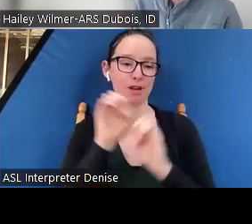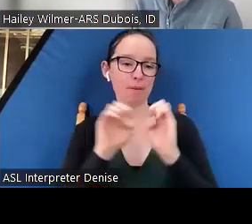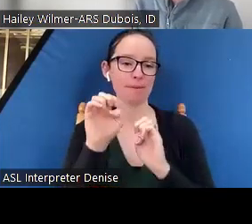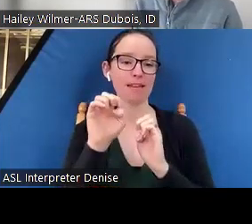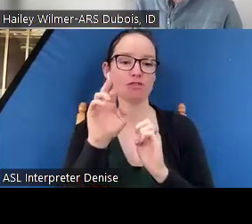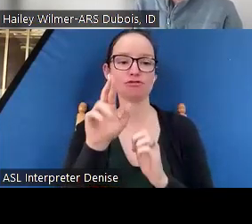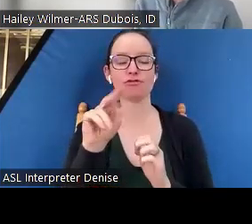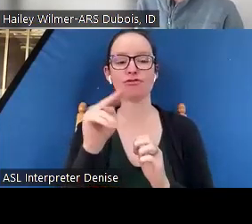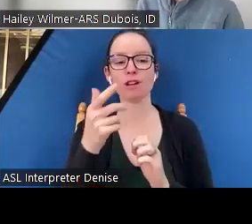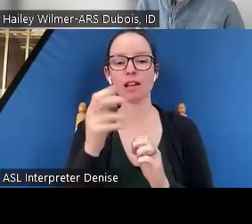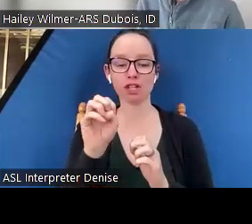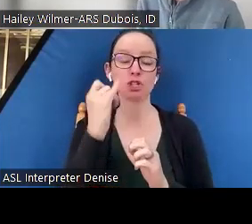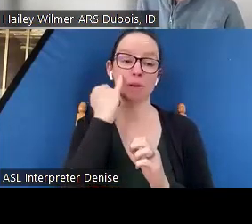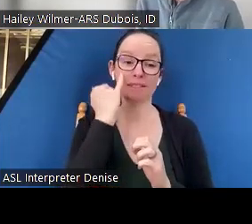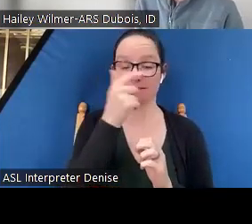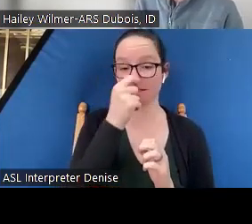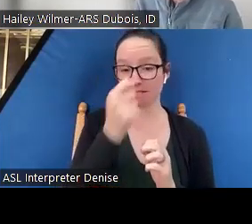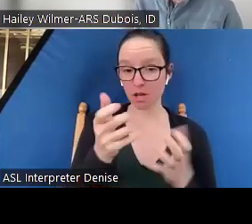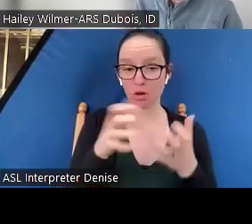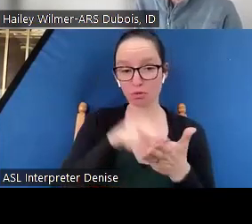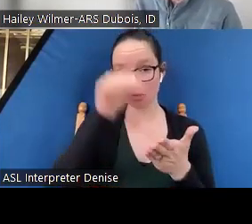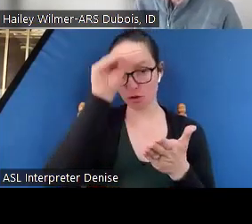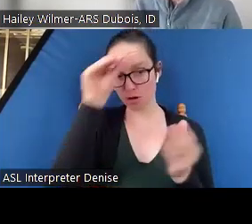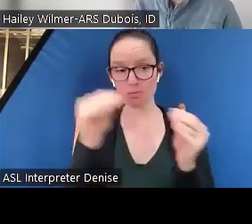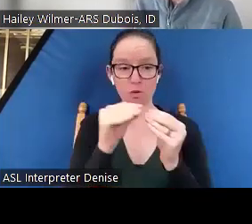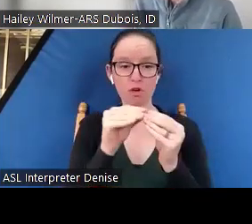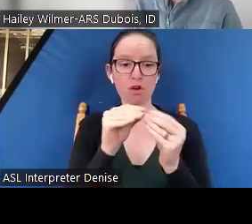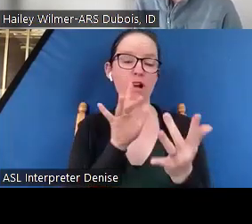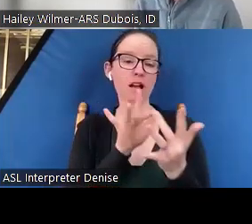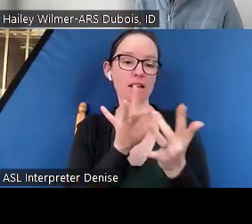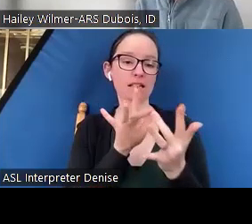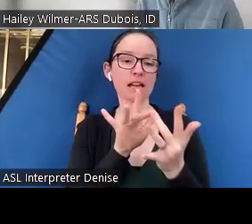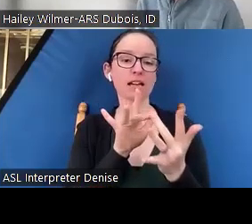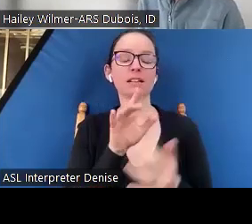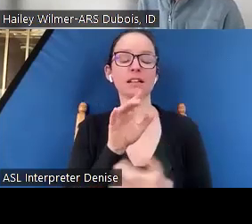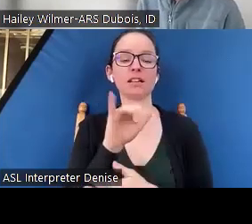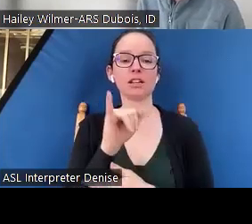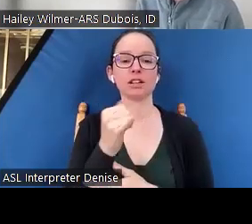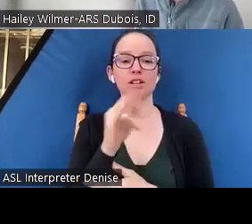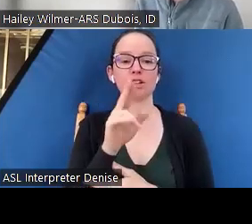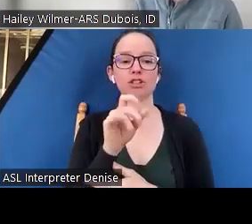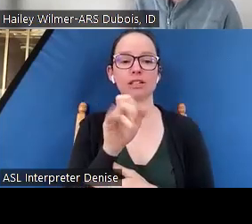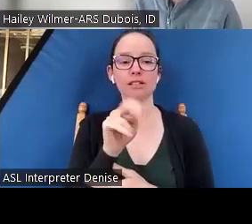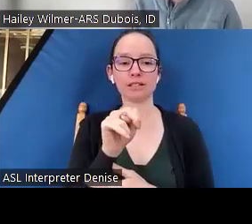who'd like to learn more to, to contact Justin Derner, David Augustine as points of contact for that.